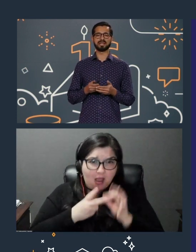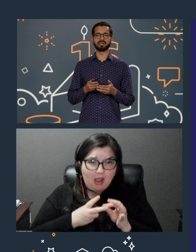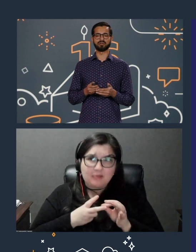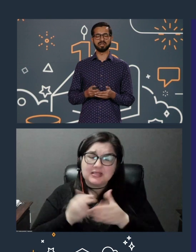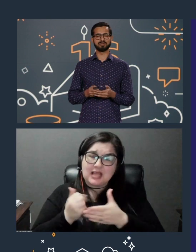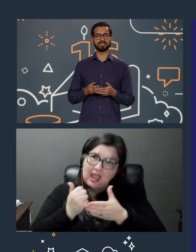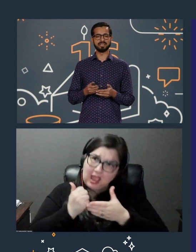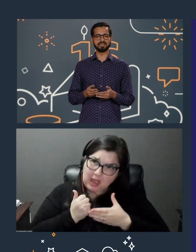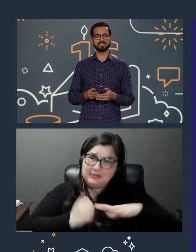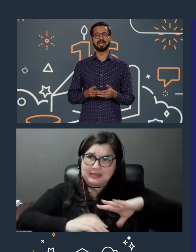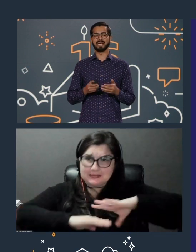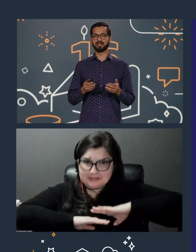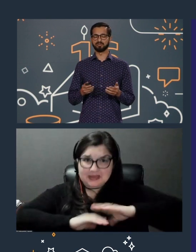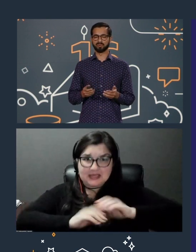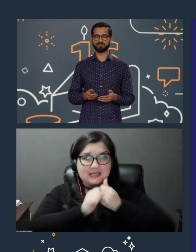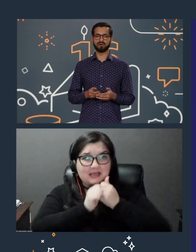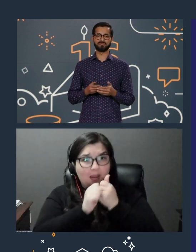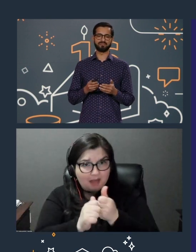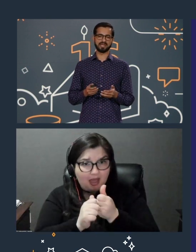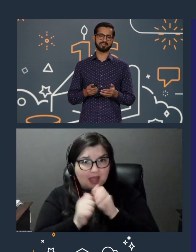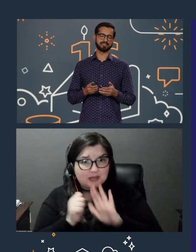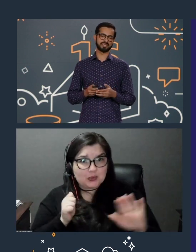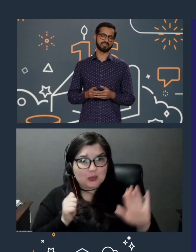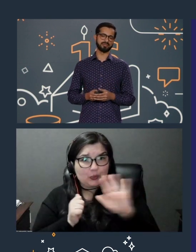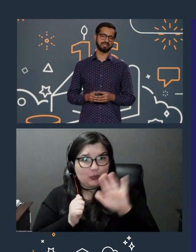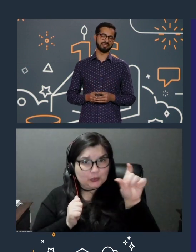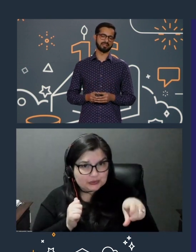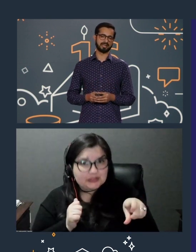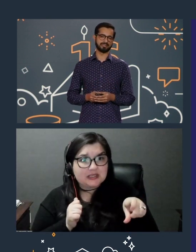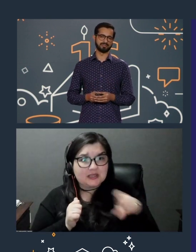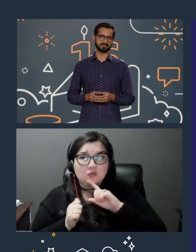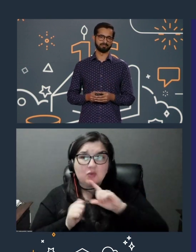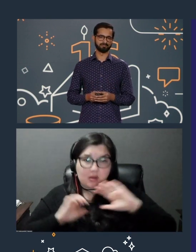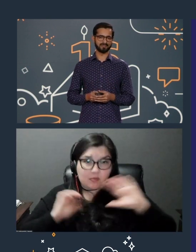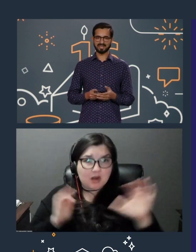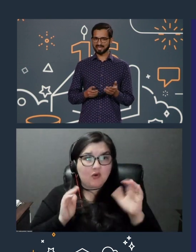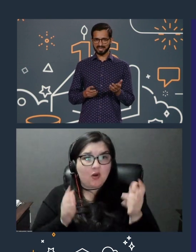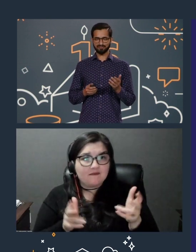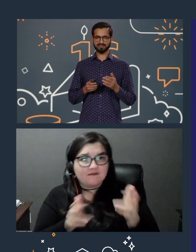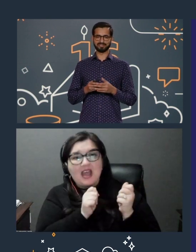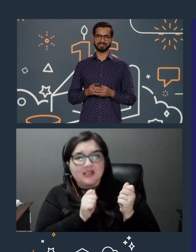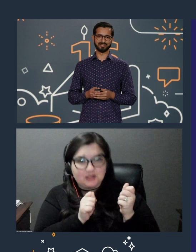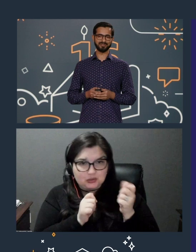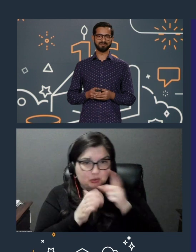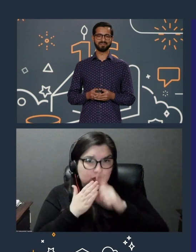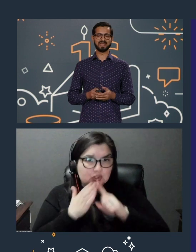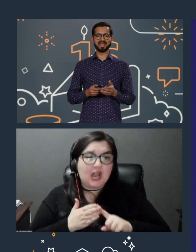and regulatory needs and to perform faster checks during data transfer. And we have heard you.